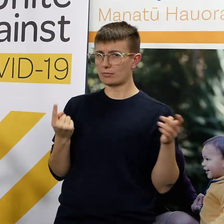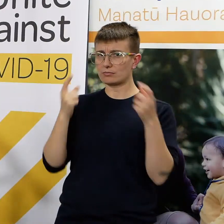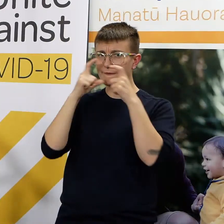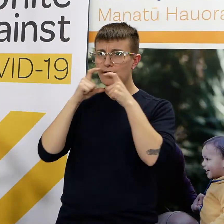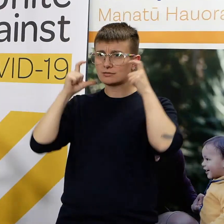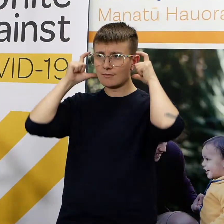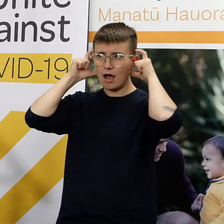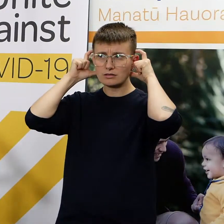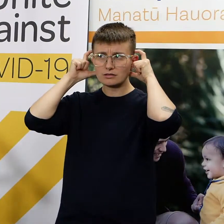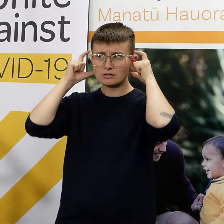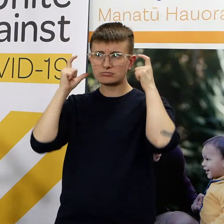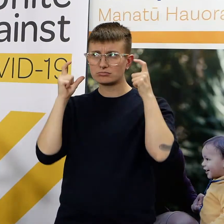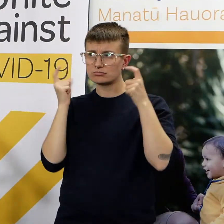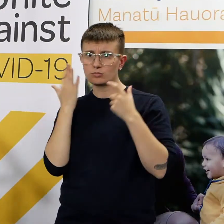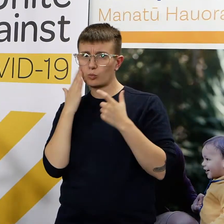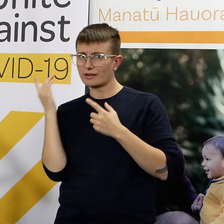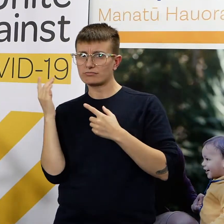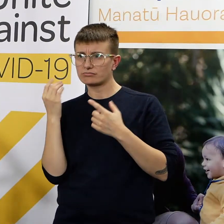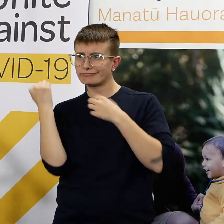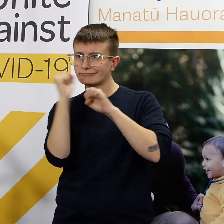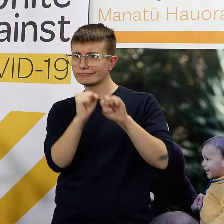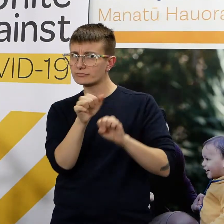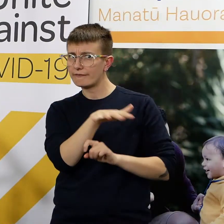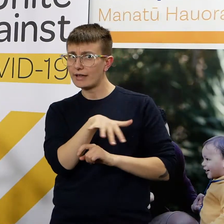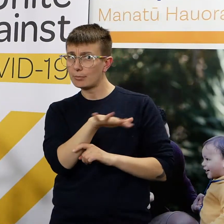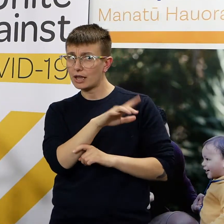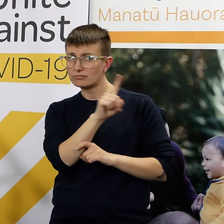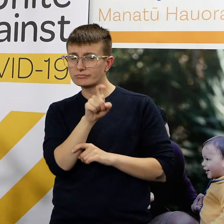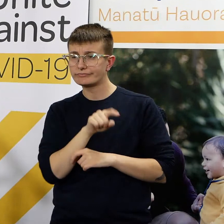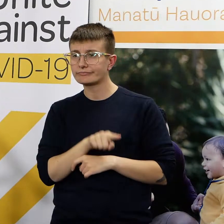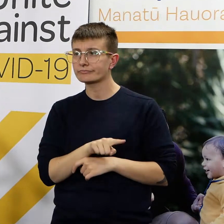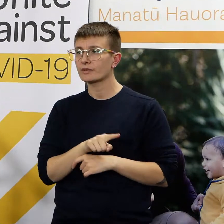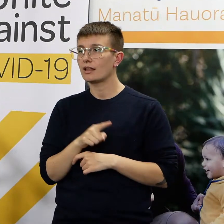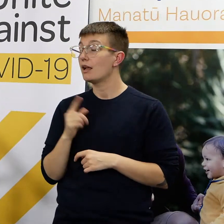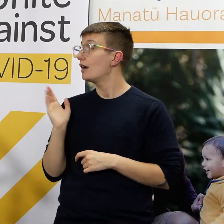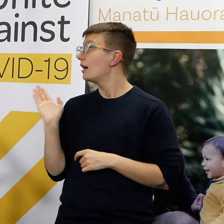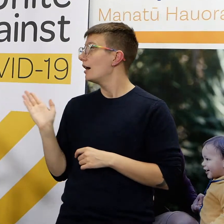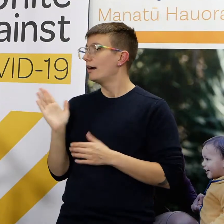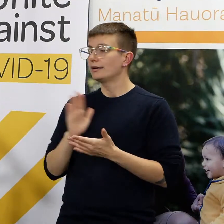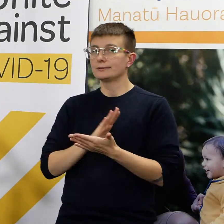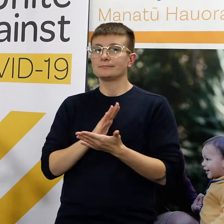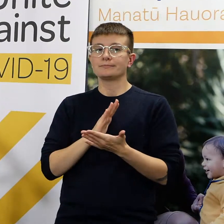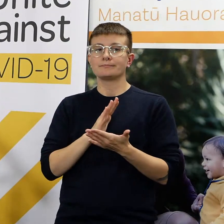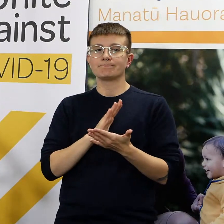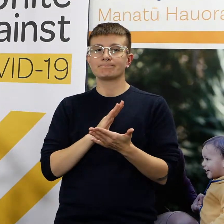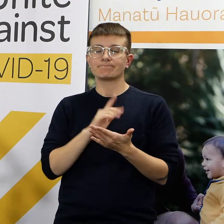I don't know exactly, but I do know that-- what I can say because I was in the discussion with the public health unit this morning.